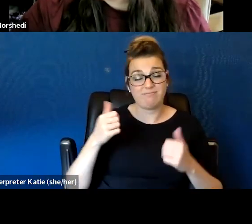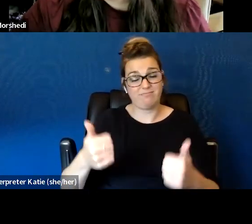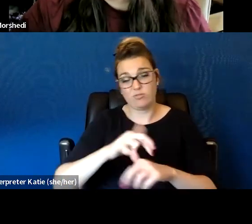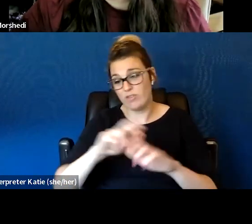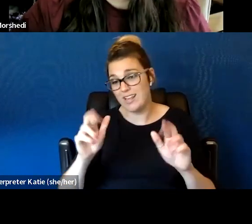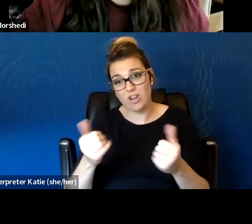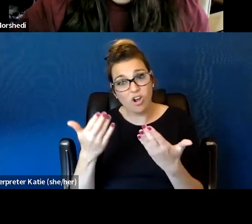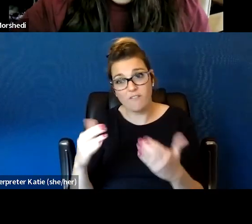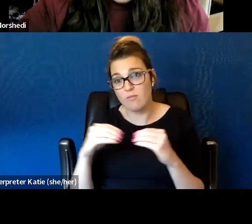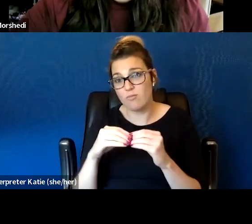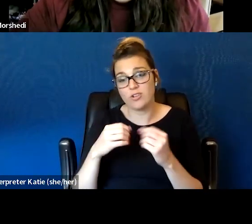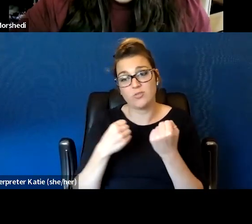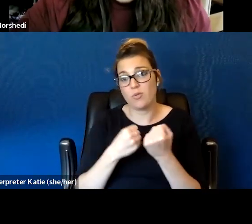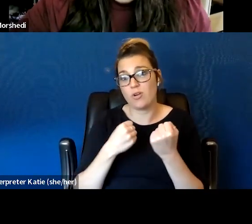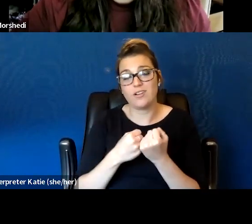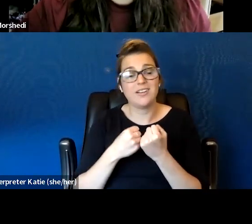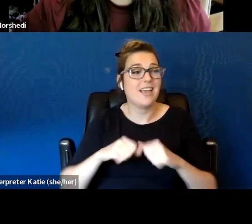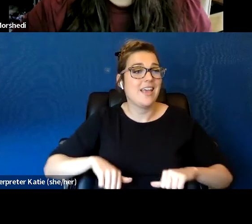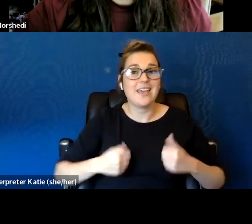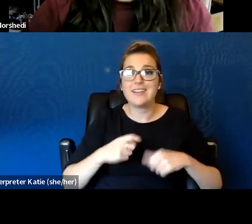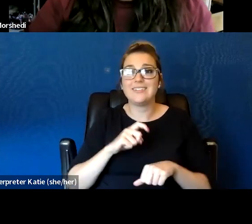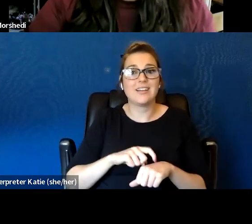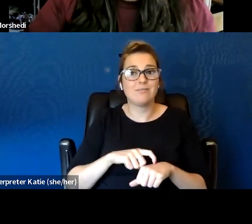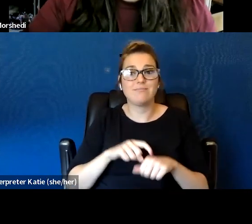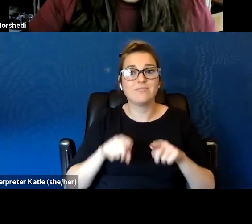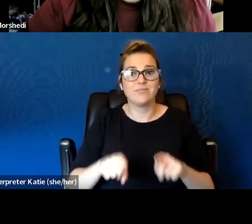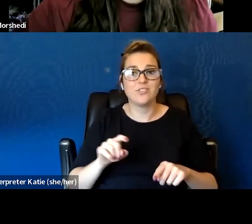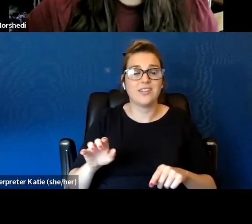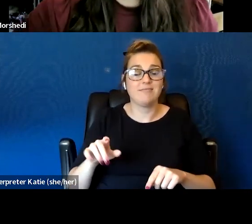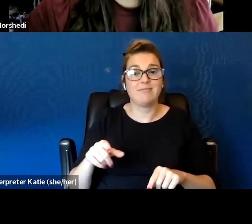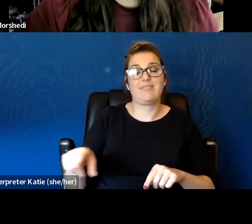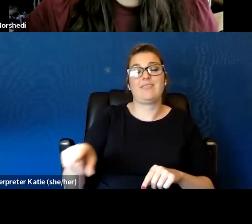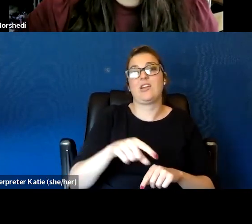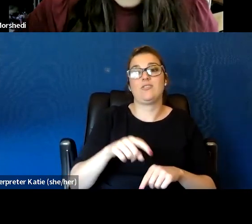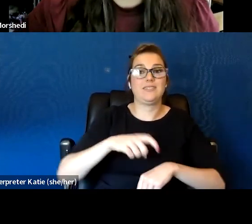to people at multiple times, you know, throughout their stay in the program, but we don't require it.